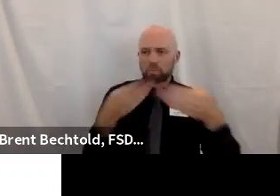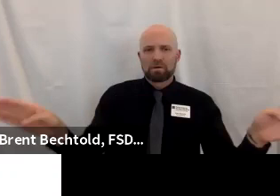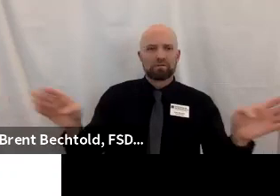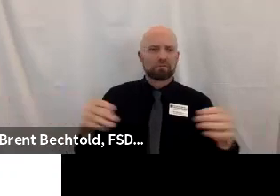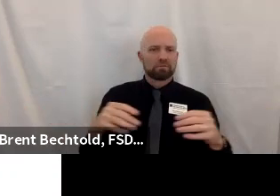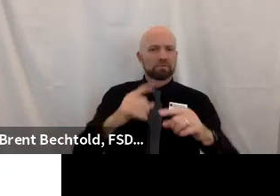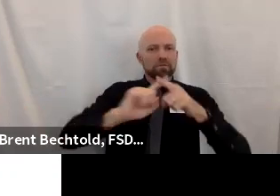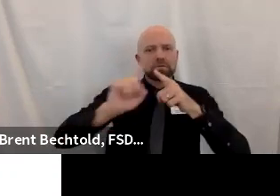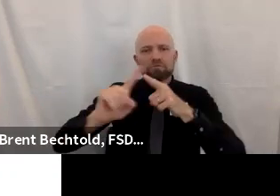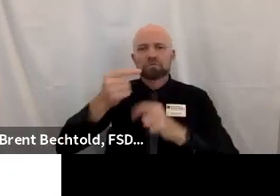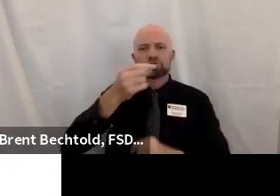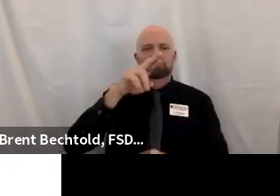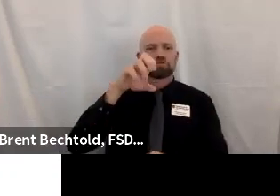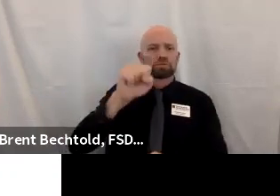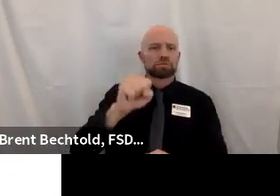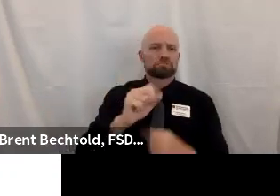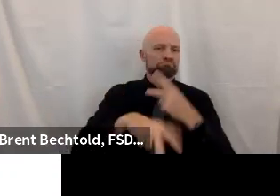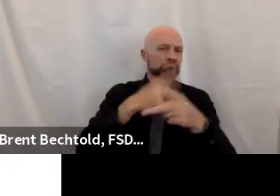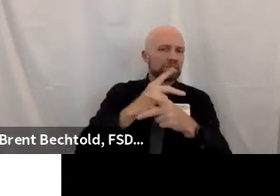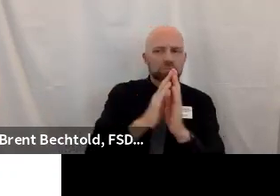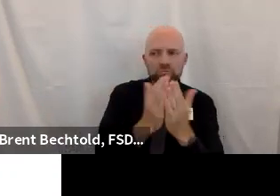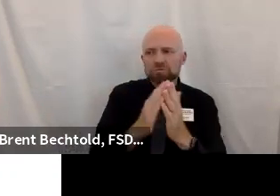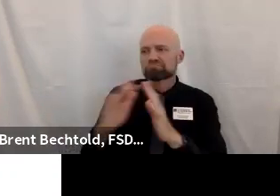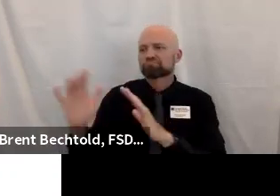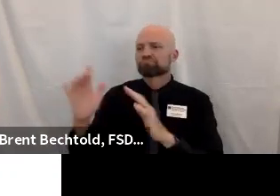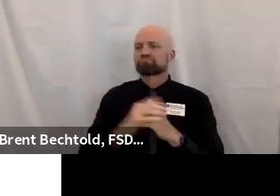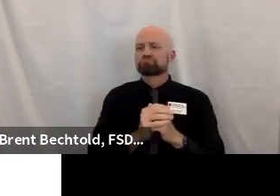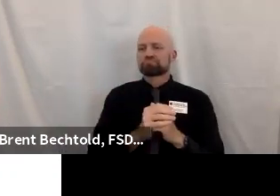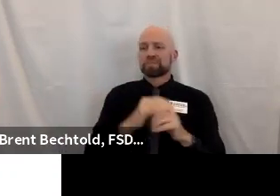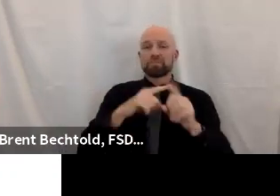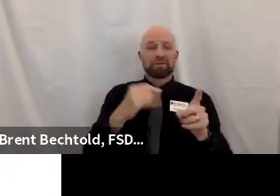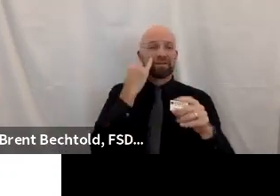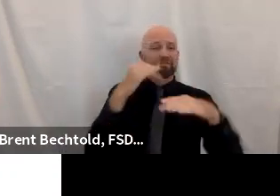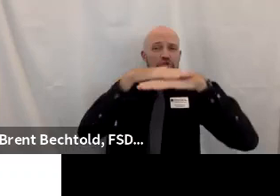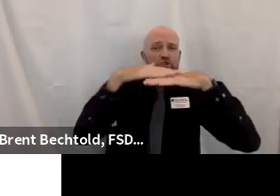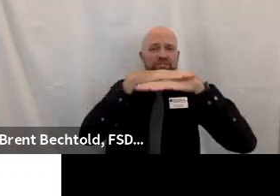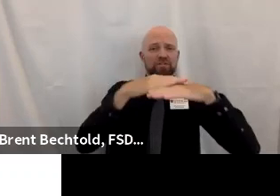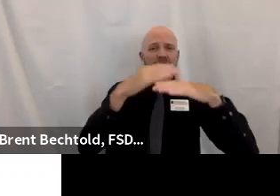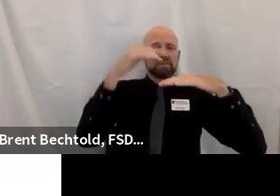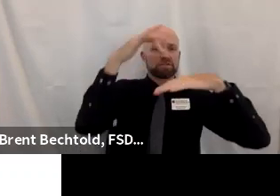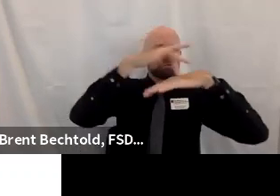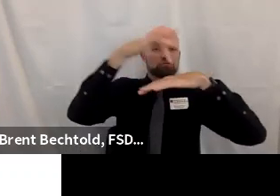We want all of our students reading in a variety of genres and different types of books.